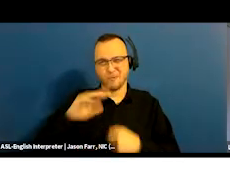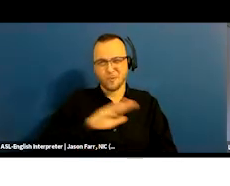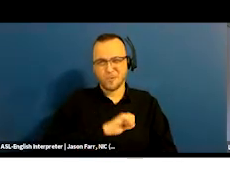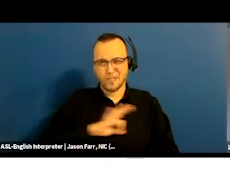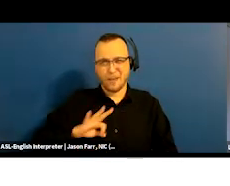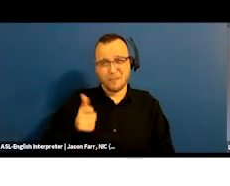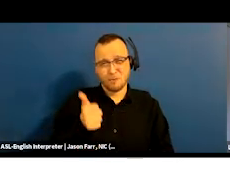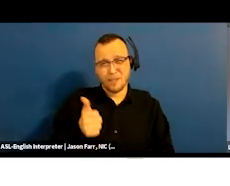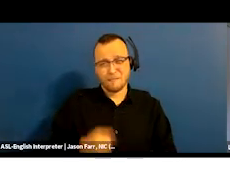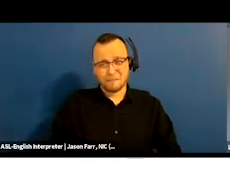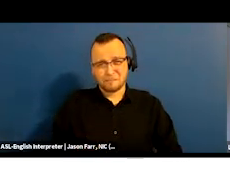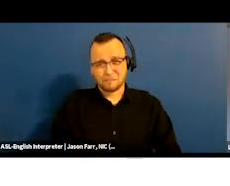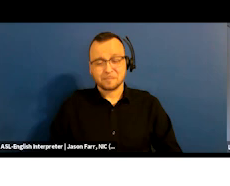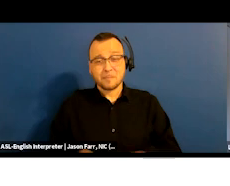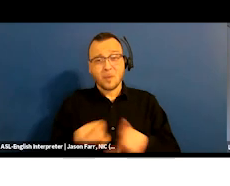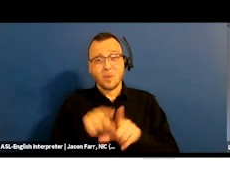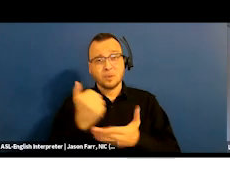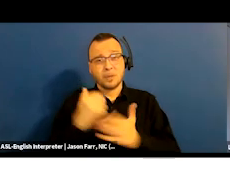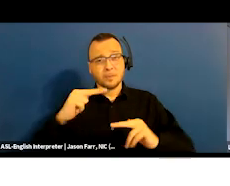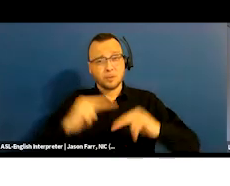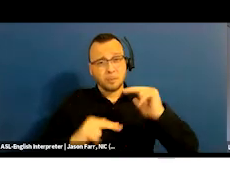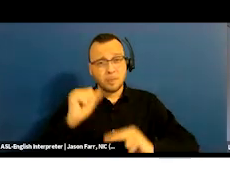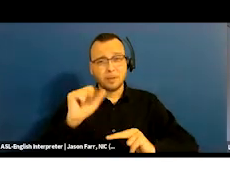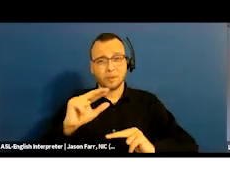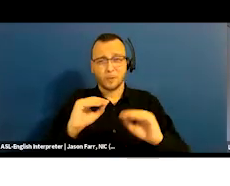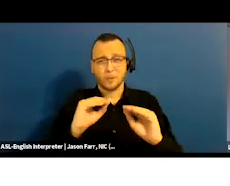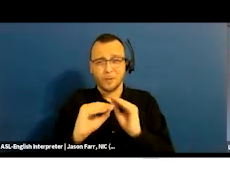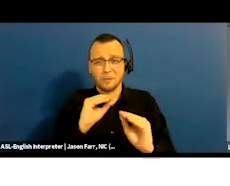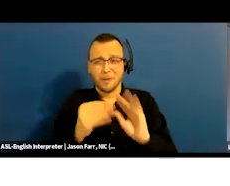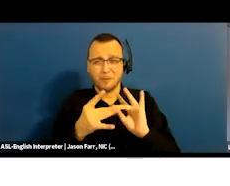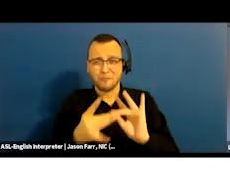and all of this lens to helping to decrease burnout